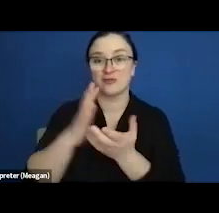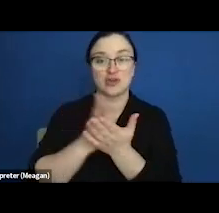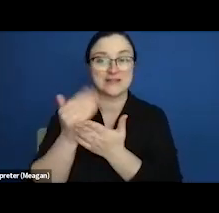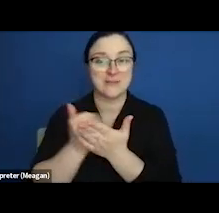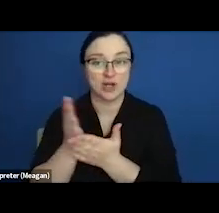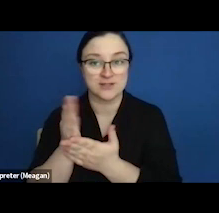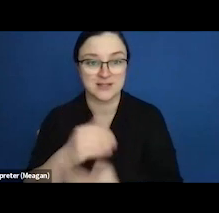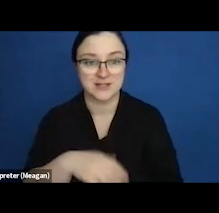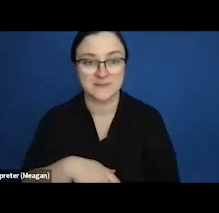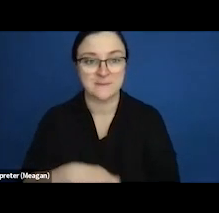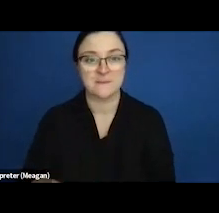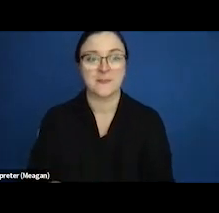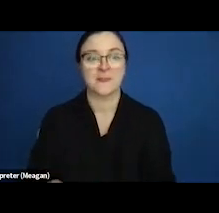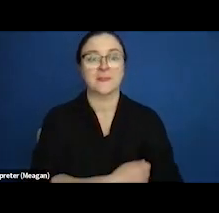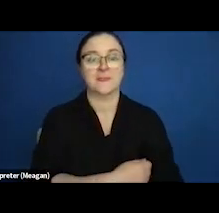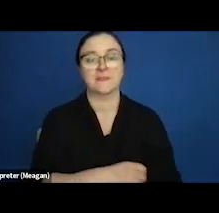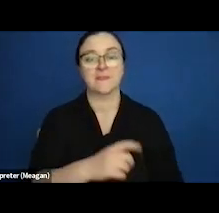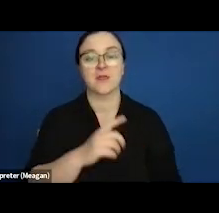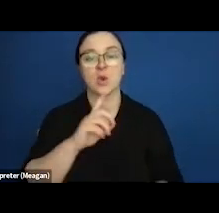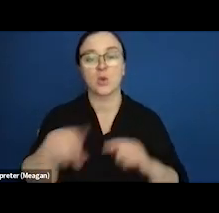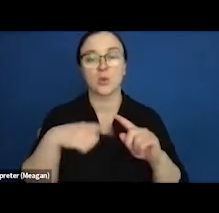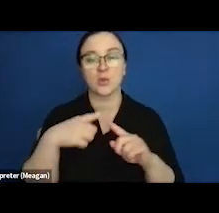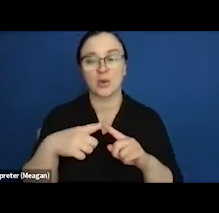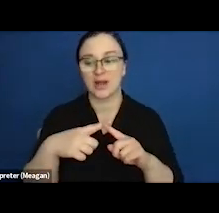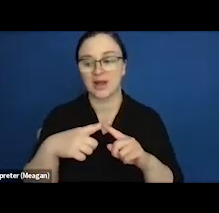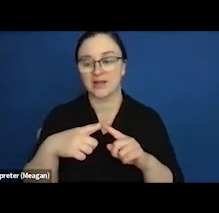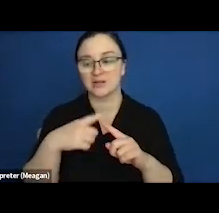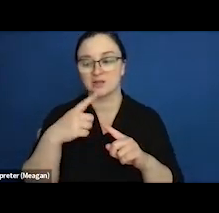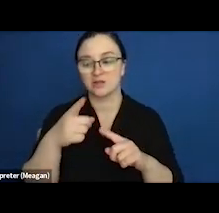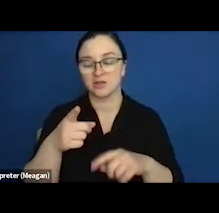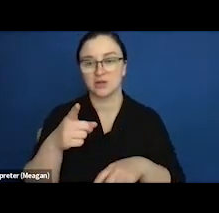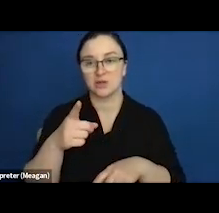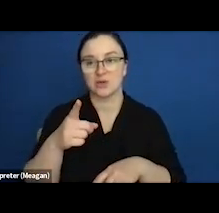And when you're centering your data from people with lived experience,